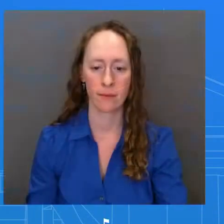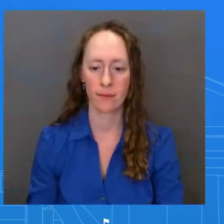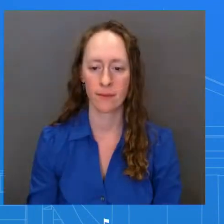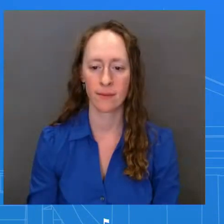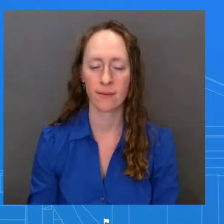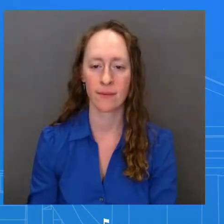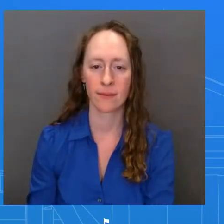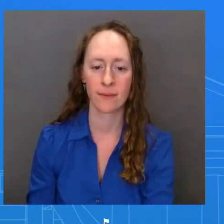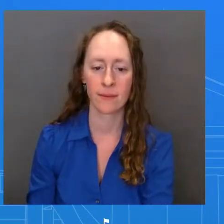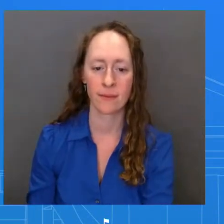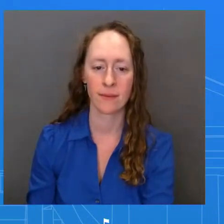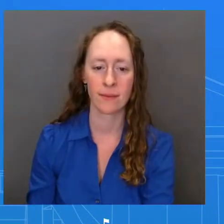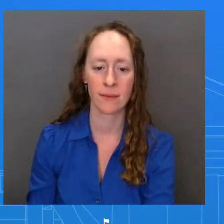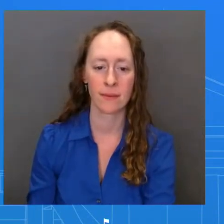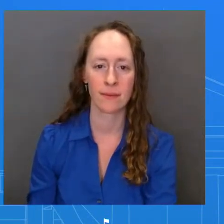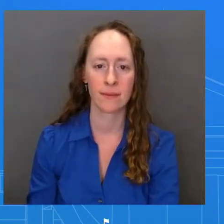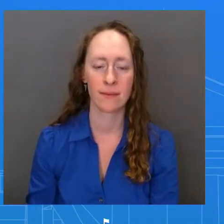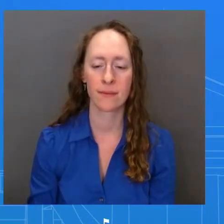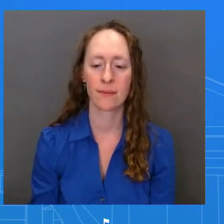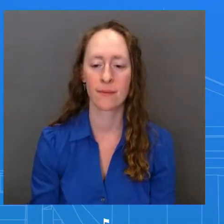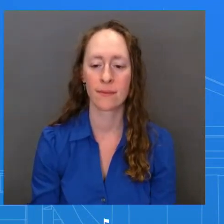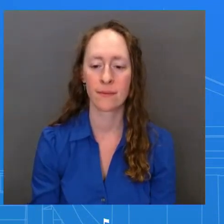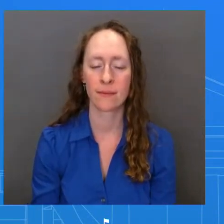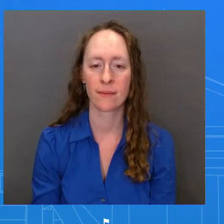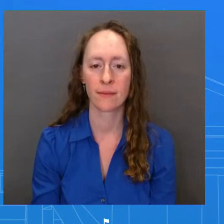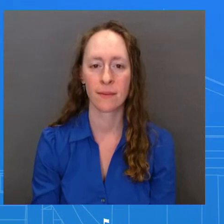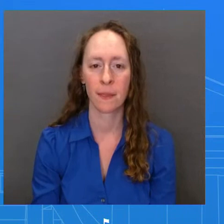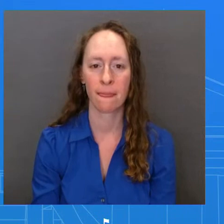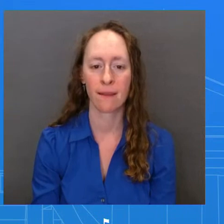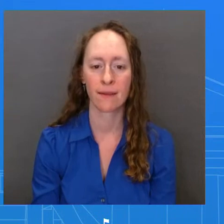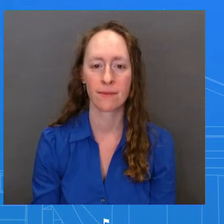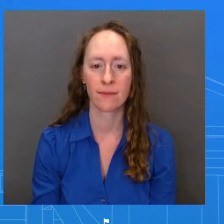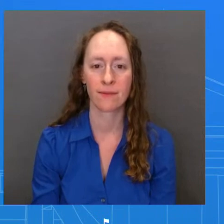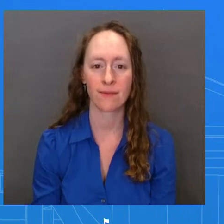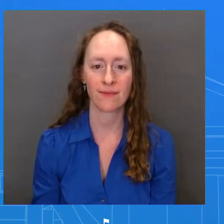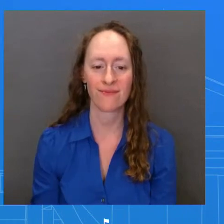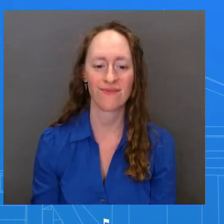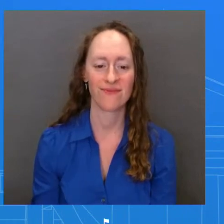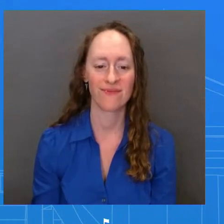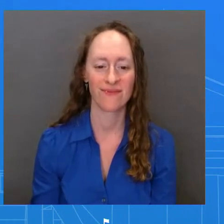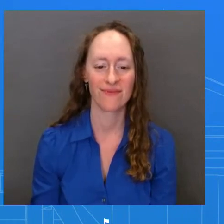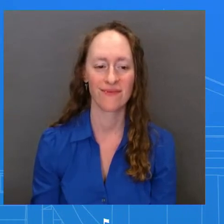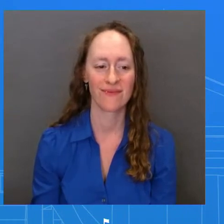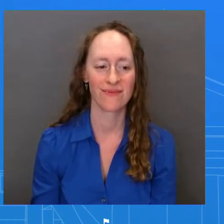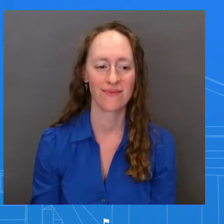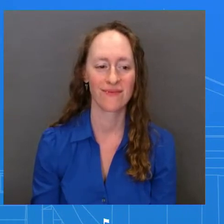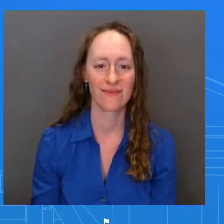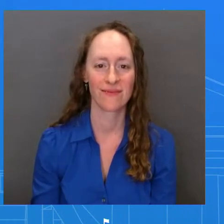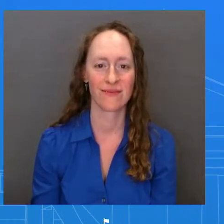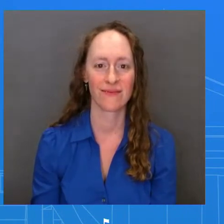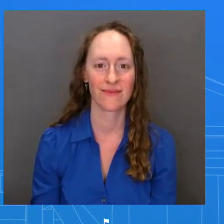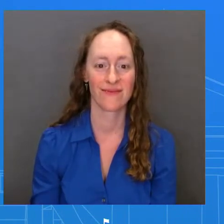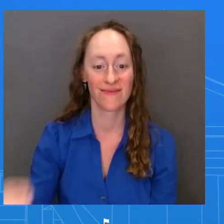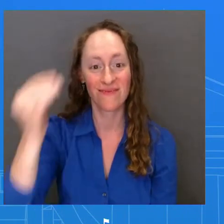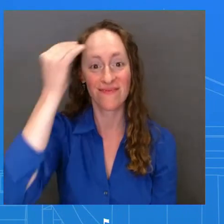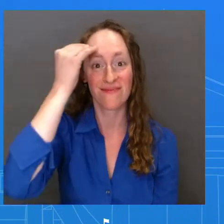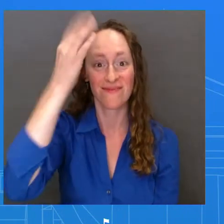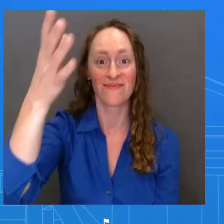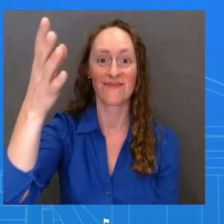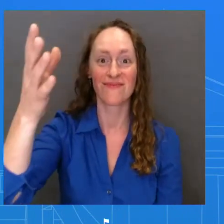Ms. Jean-Pierre: Good morning. Welcome to Camp David. We're really excited to have you all here. As you all know, the National Security Advisor, Jake Sullivan,